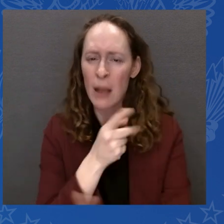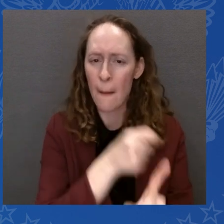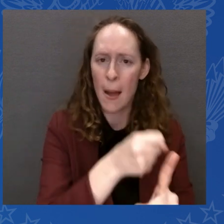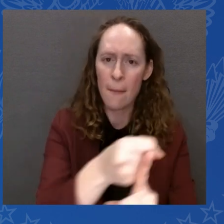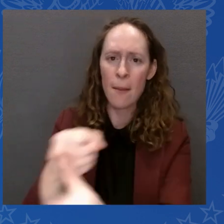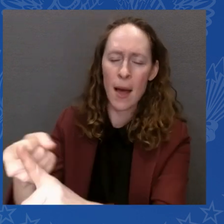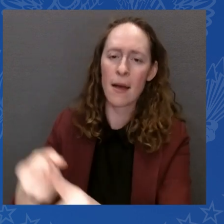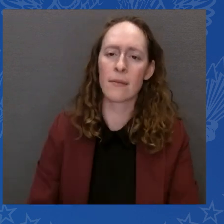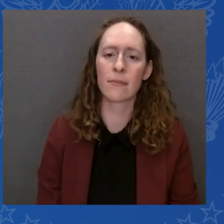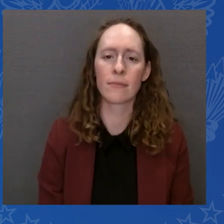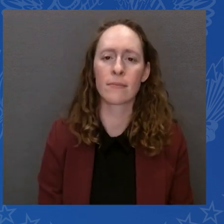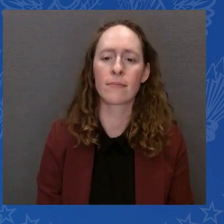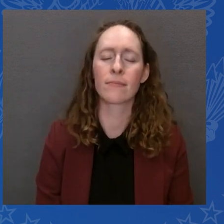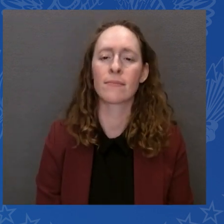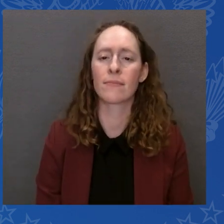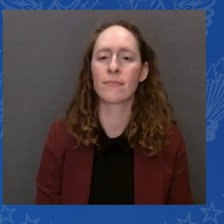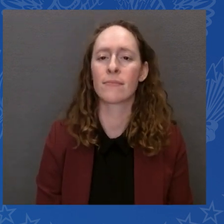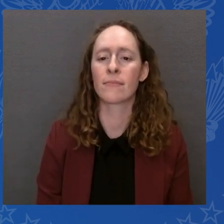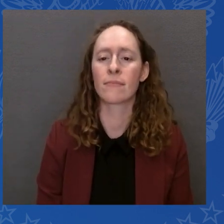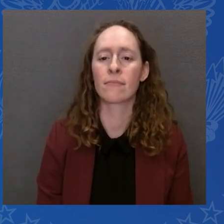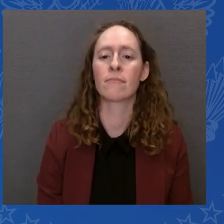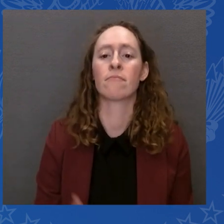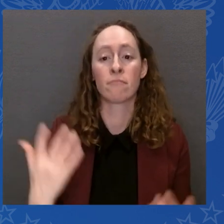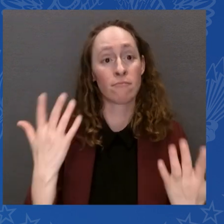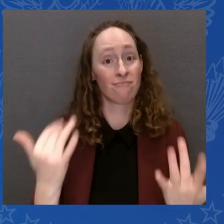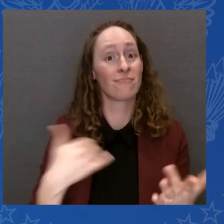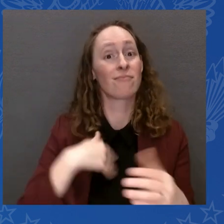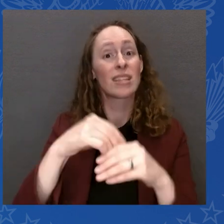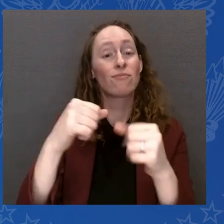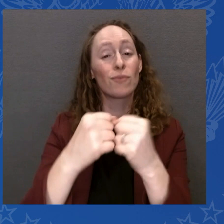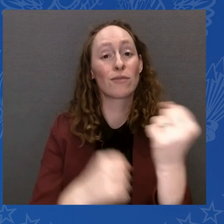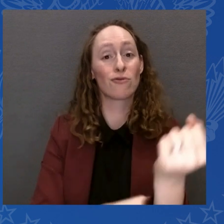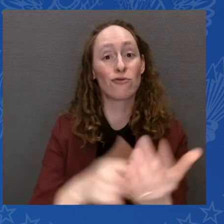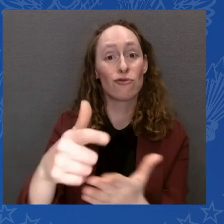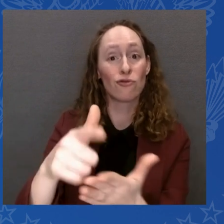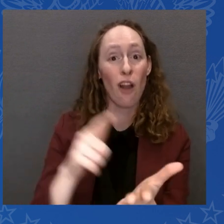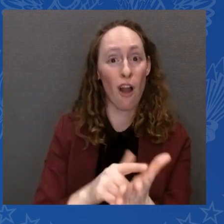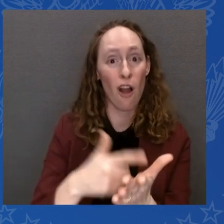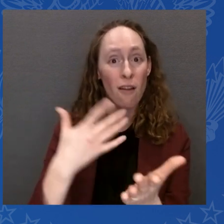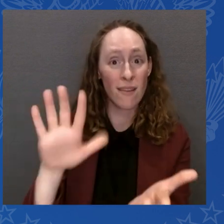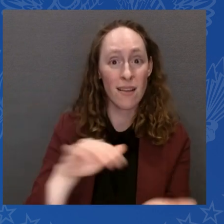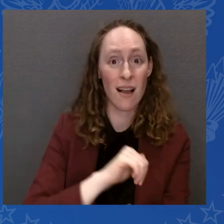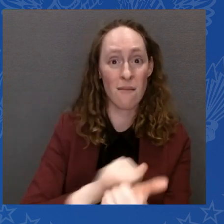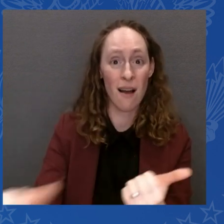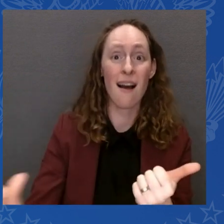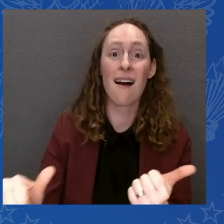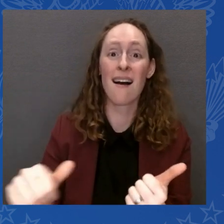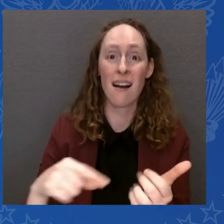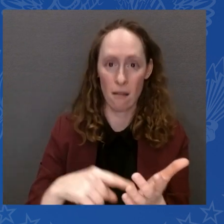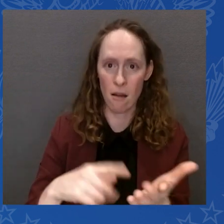for more than 480 projects across this state. We're making the palif- -- the California power grid more resilient,